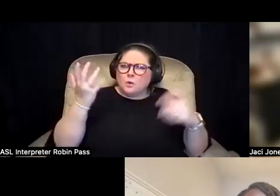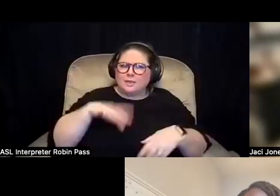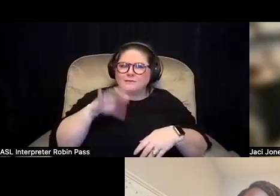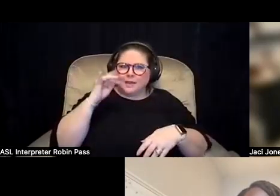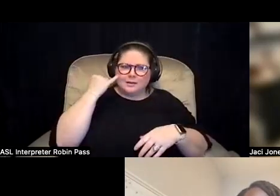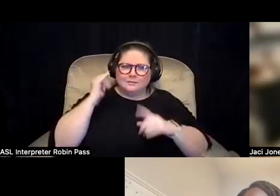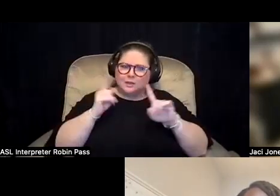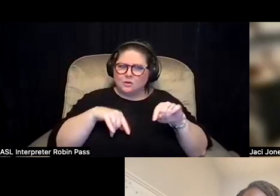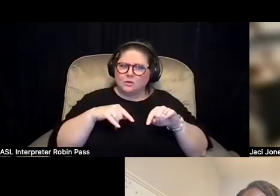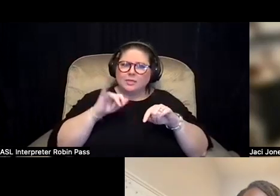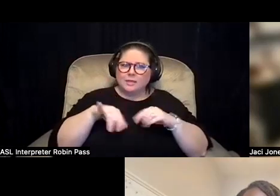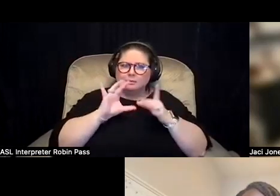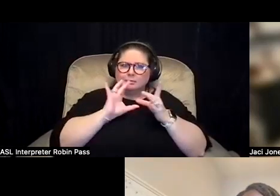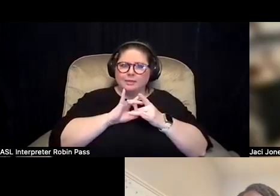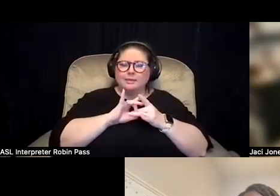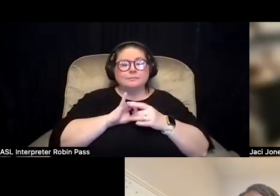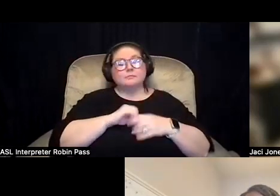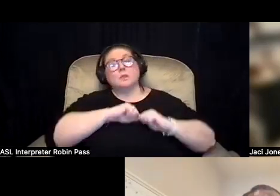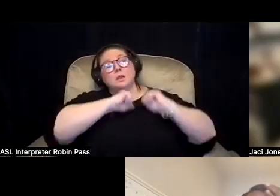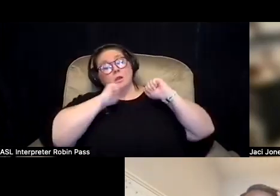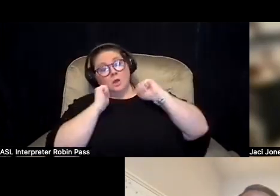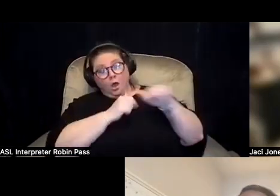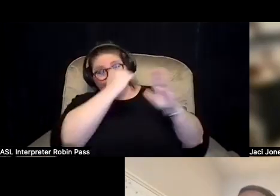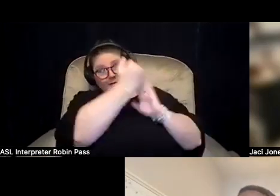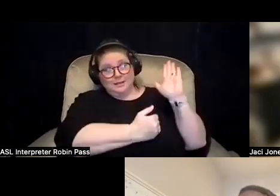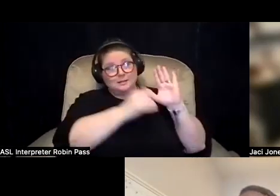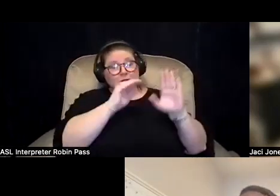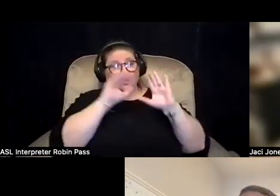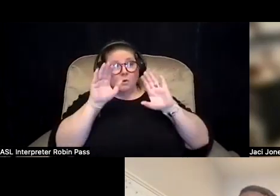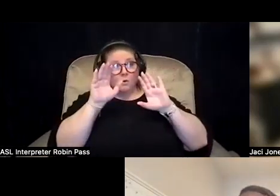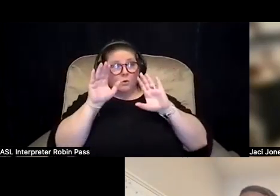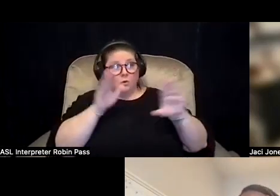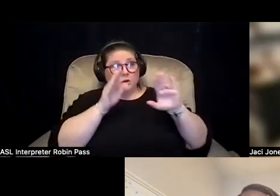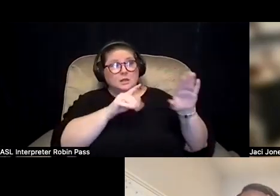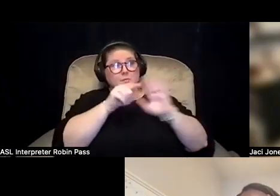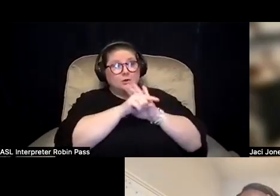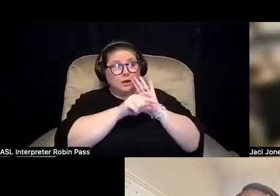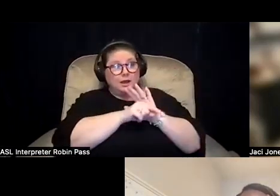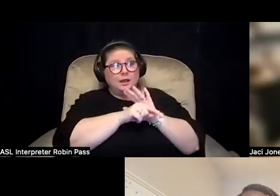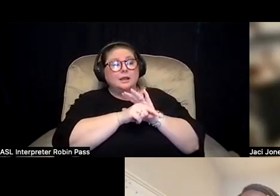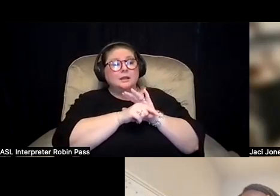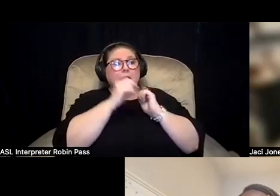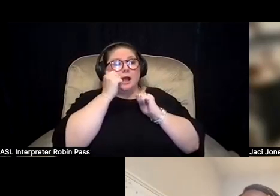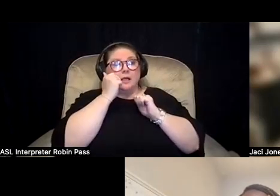yeah so all of our lessons are are organized by grade and they are each um they're organized by